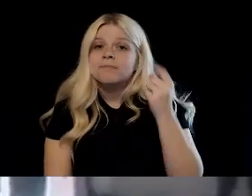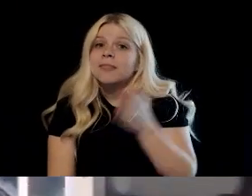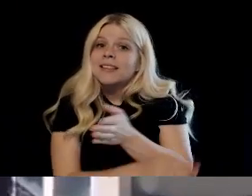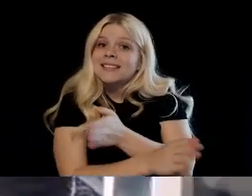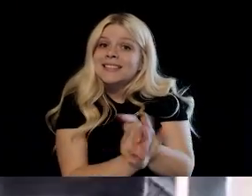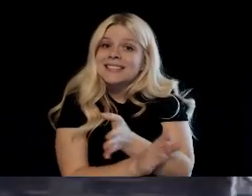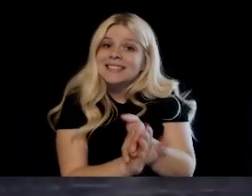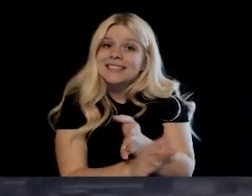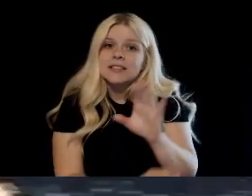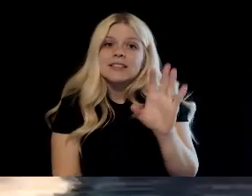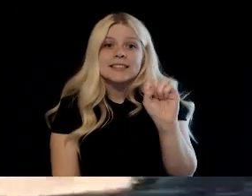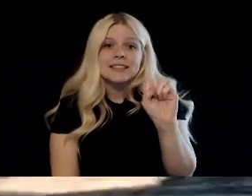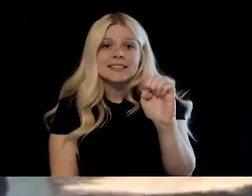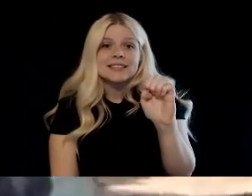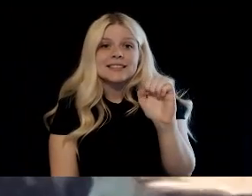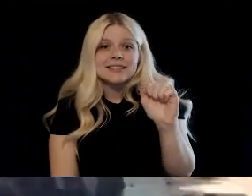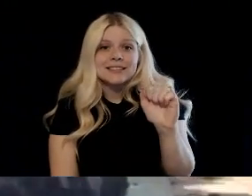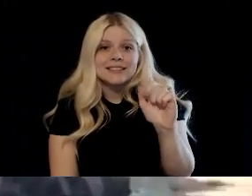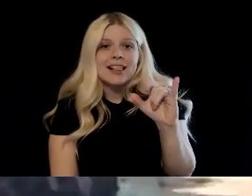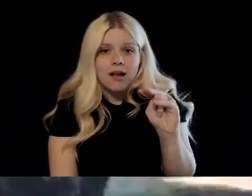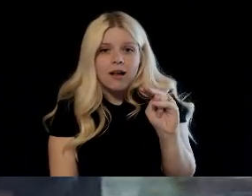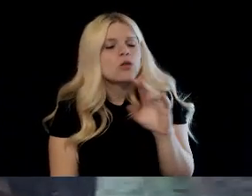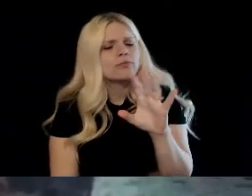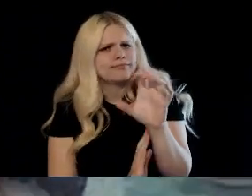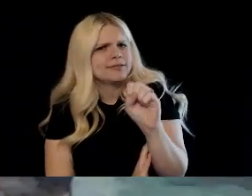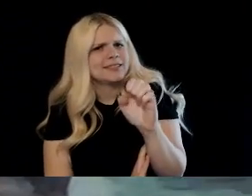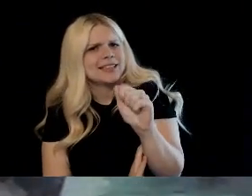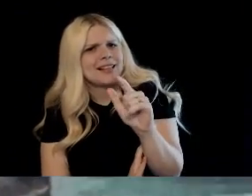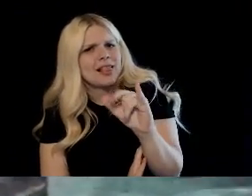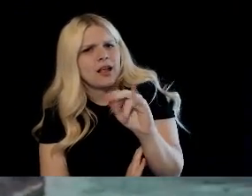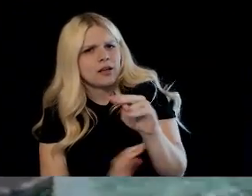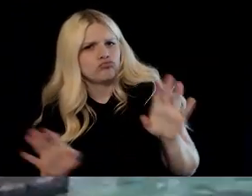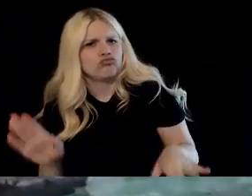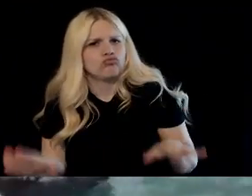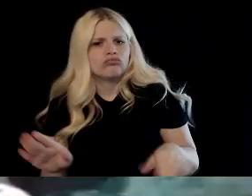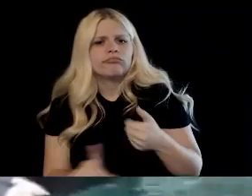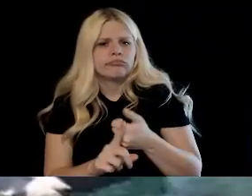plaque on their teeth. So I don't know if you guys noticed, when you're looking at Diego- but we can see him again in a few minutes-